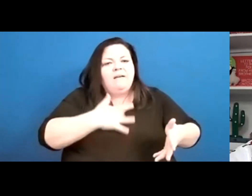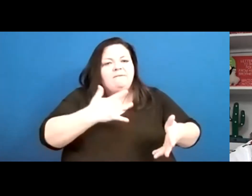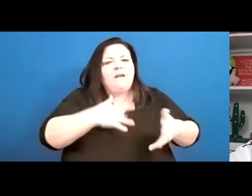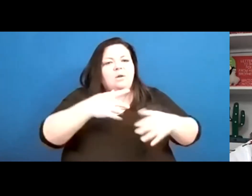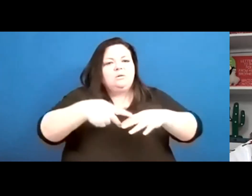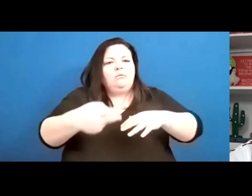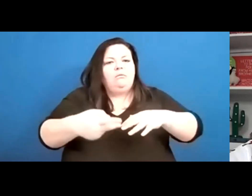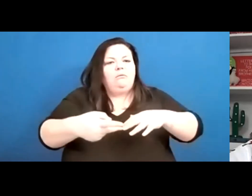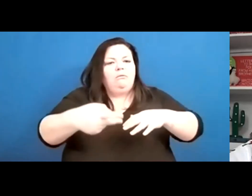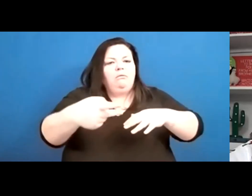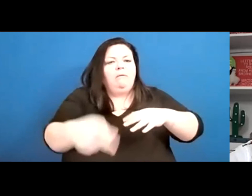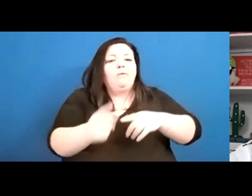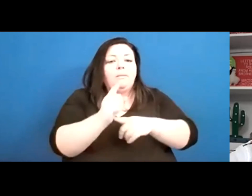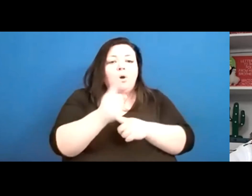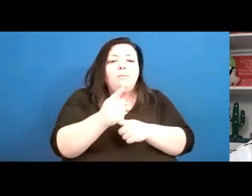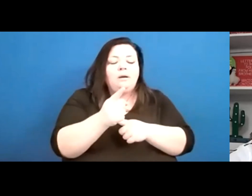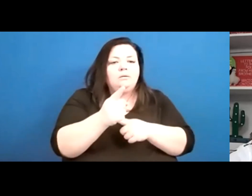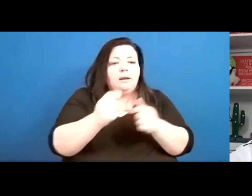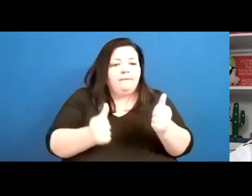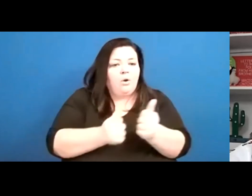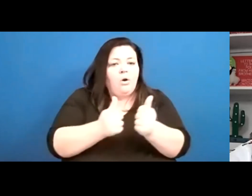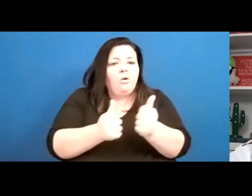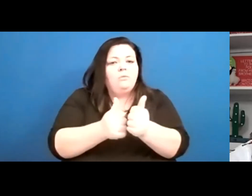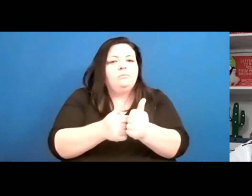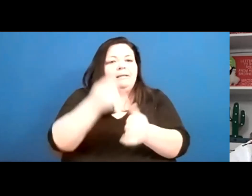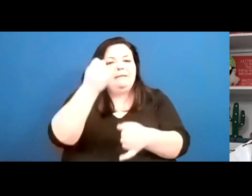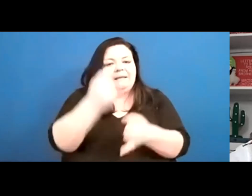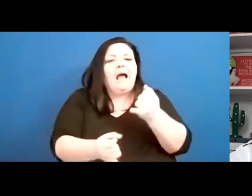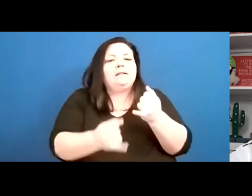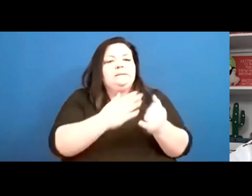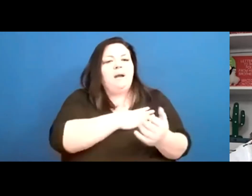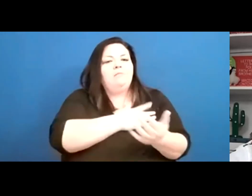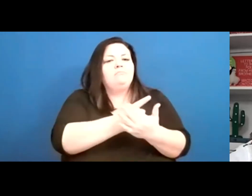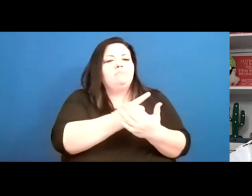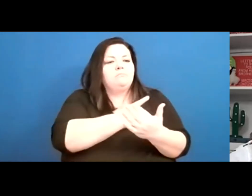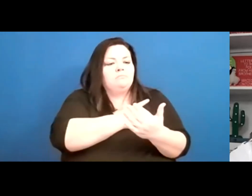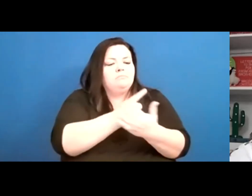And for a moment, before I followed him,/ I could at last hear my heartbeat,/ drumming out his song./